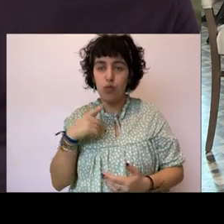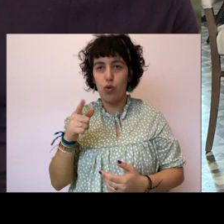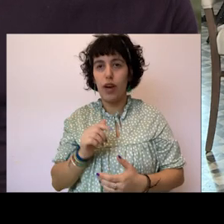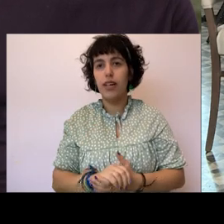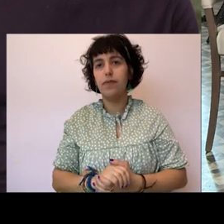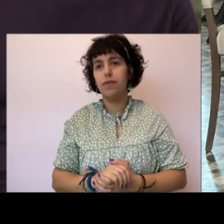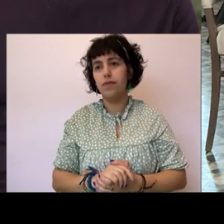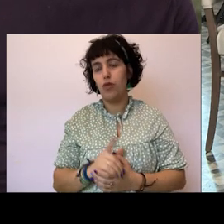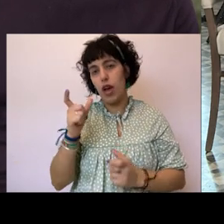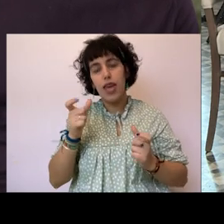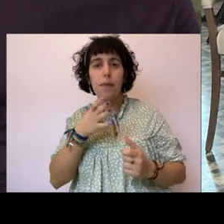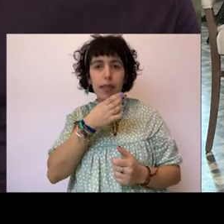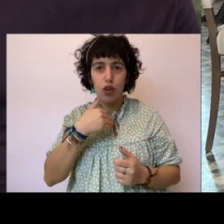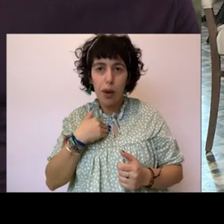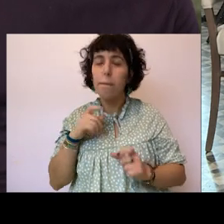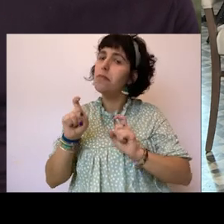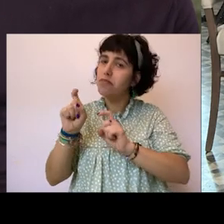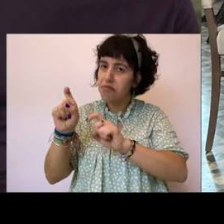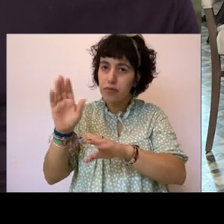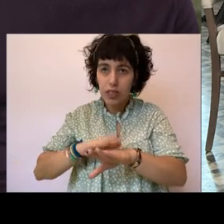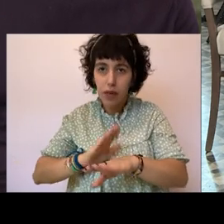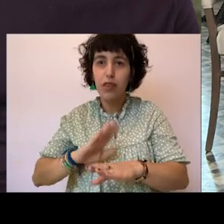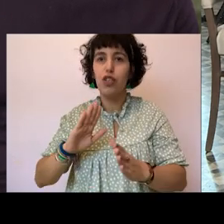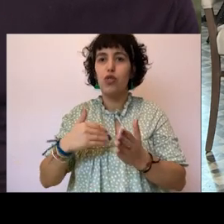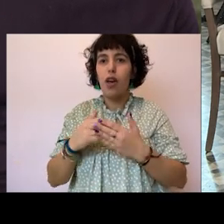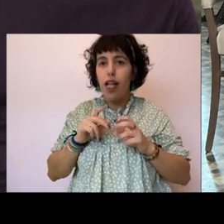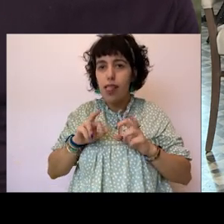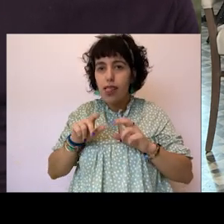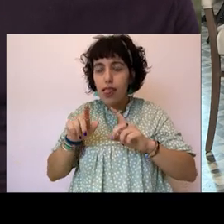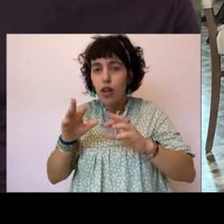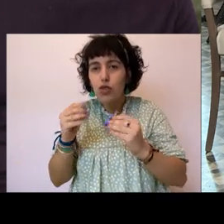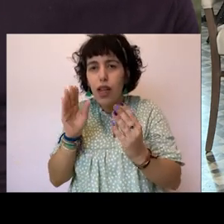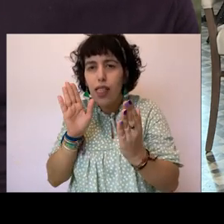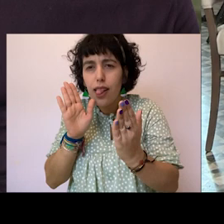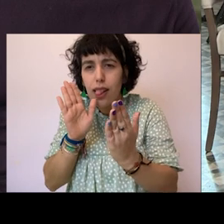He may be so too, but it never did and he came. It came after me. Then his steps became more frequent.